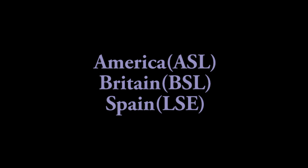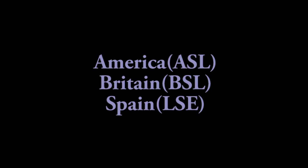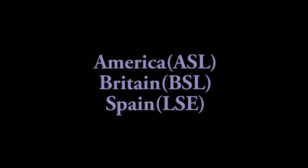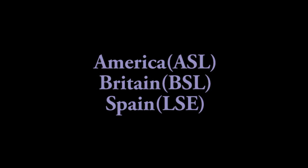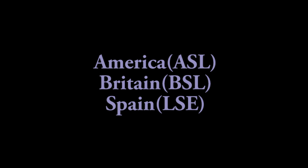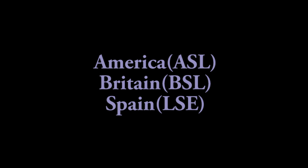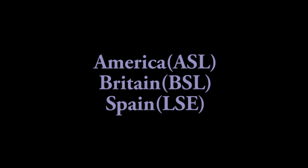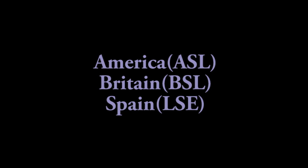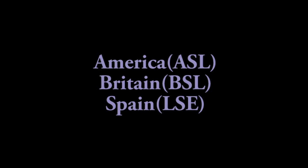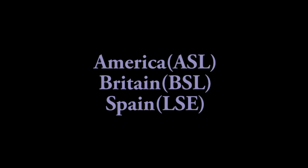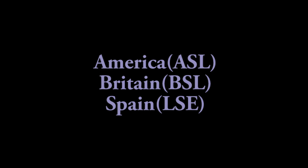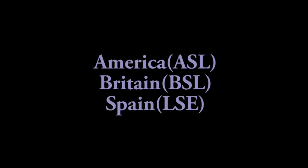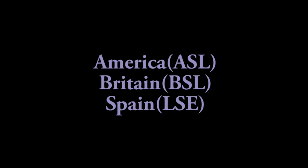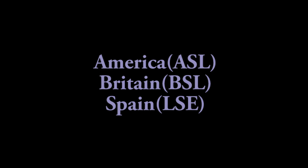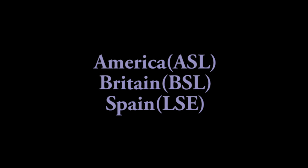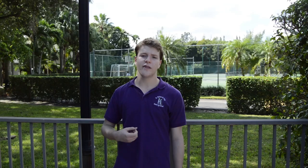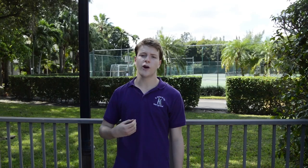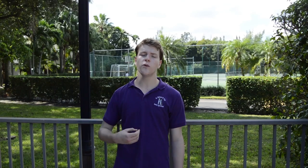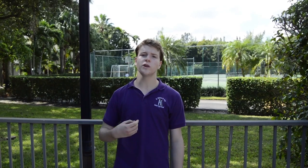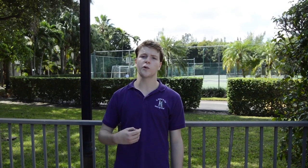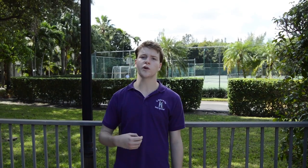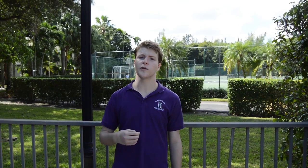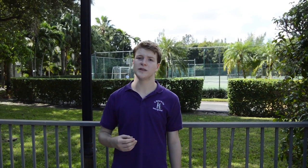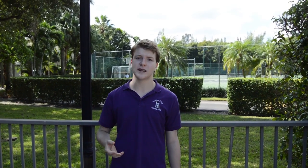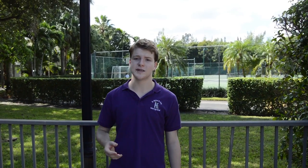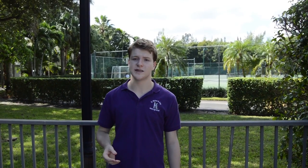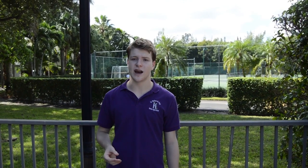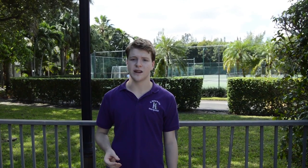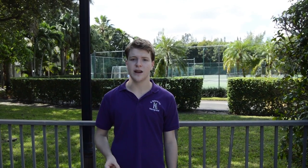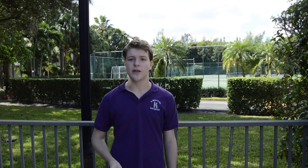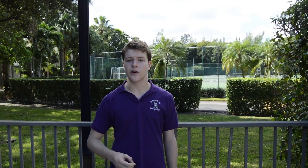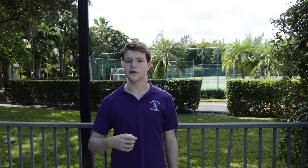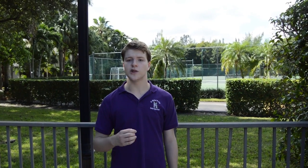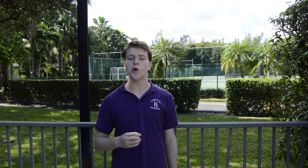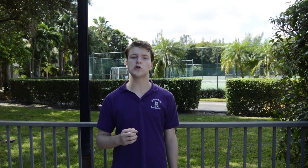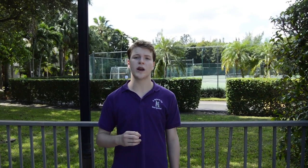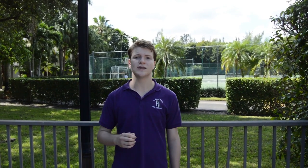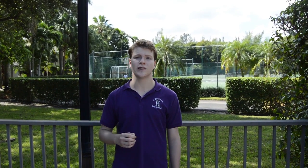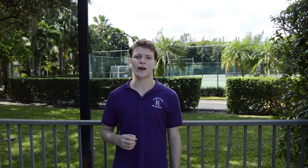the few most popular sign languages, they only work from text to sign. There is no translator